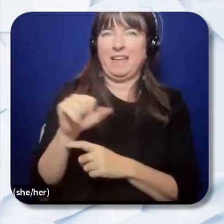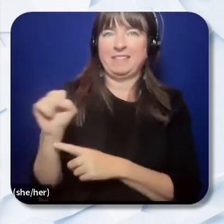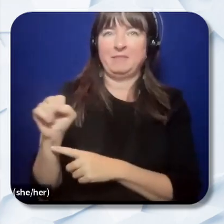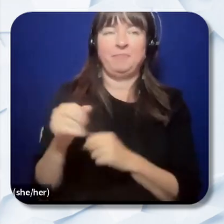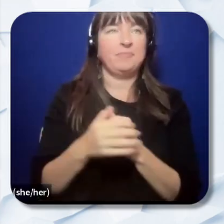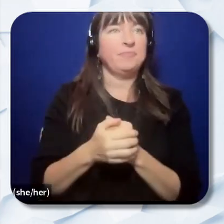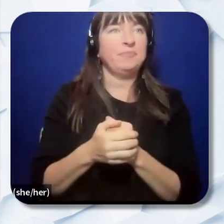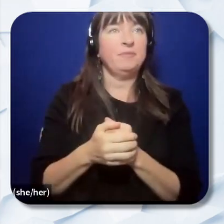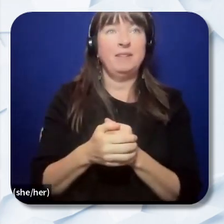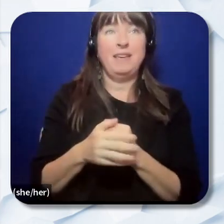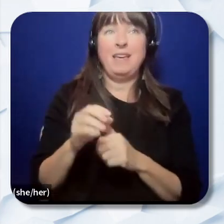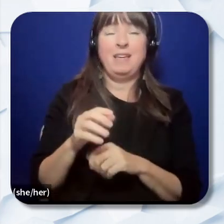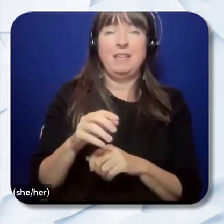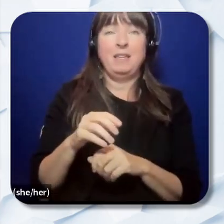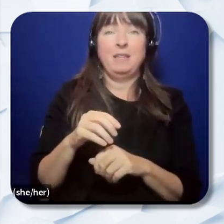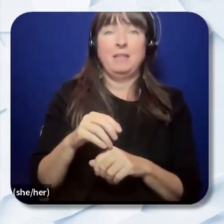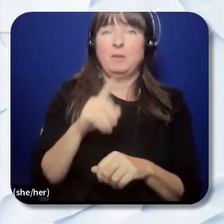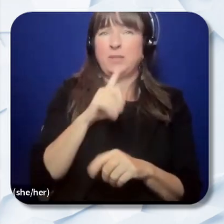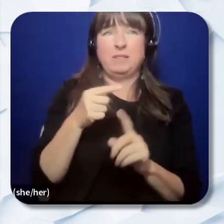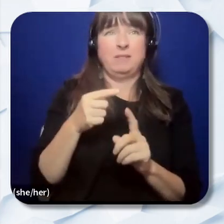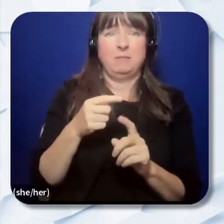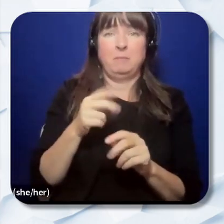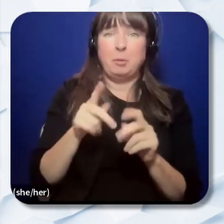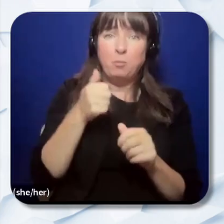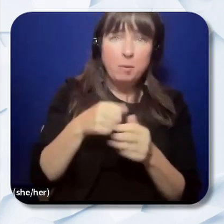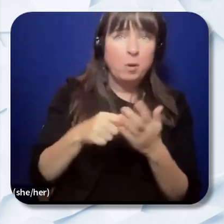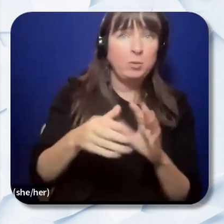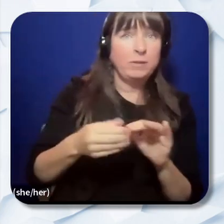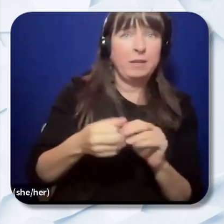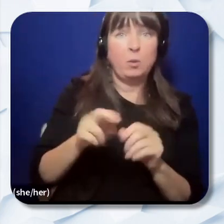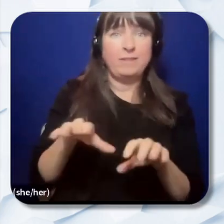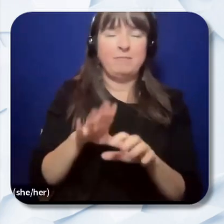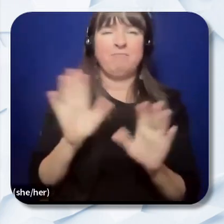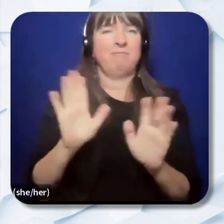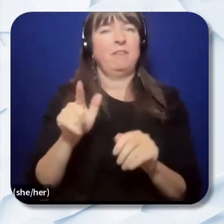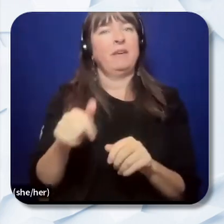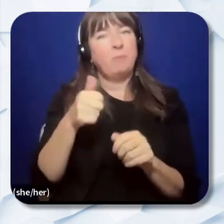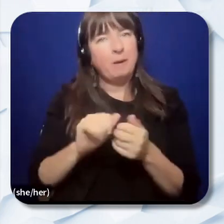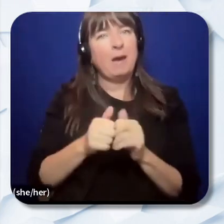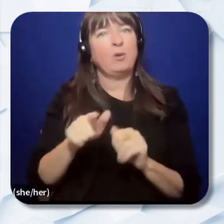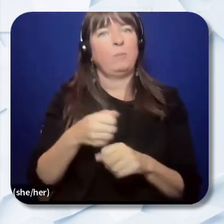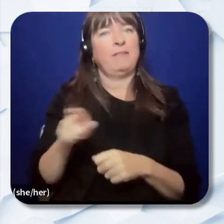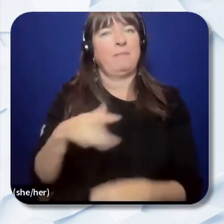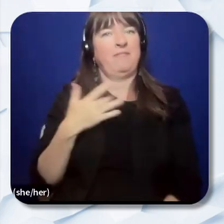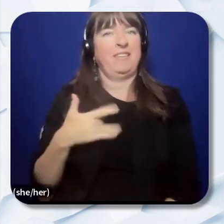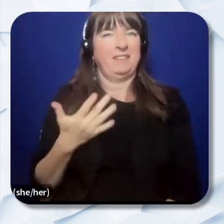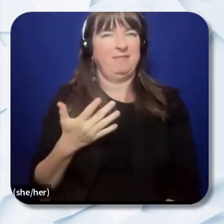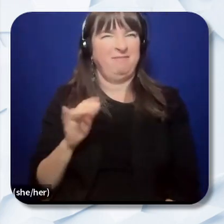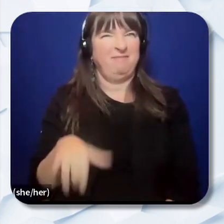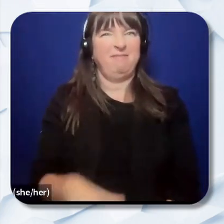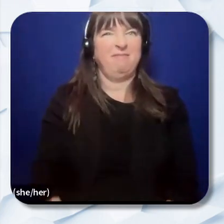day people won't remember what you said or did they will remember how you made them feel.” We